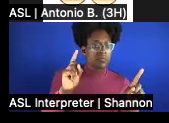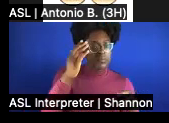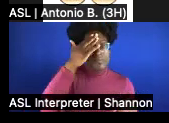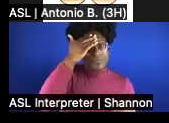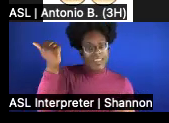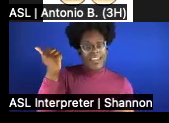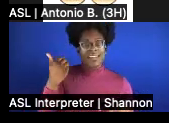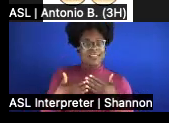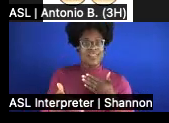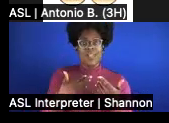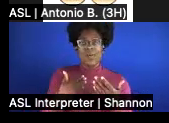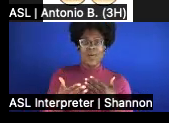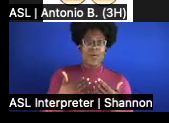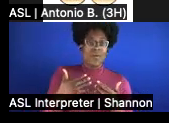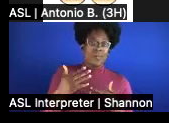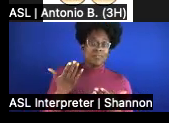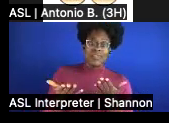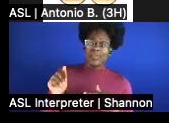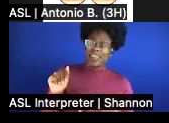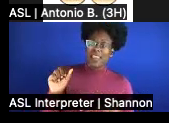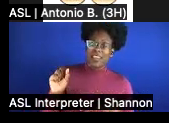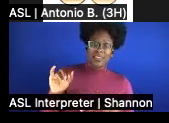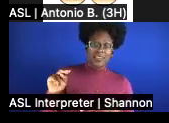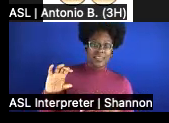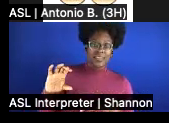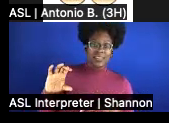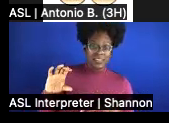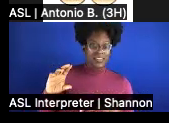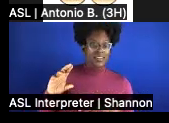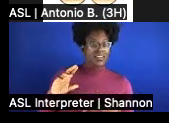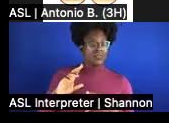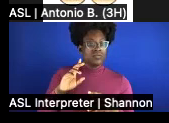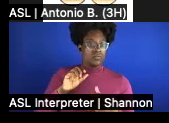person to give just the right tone, or the right facial expression to get their message across.